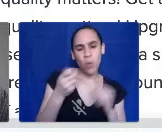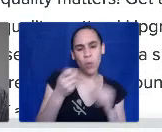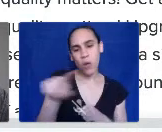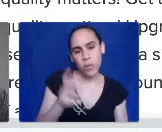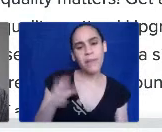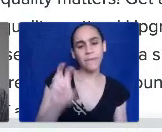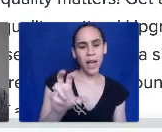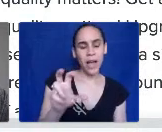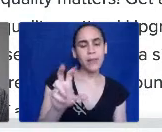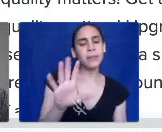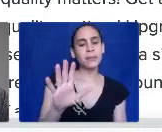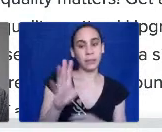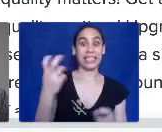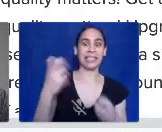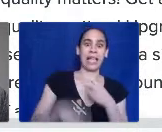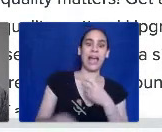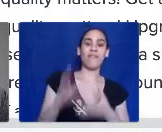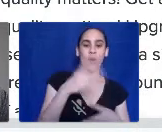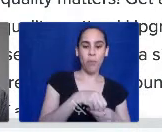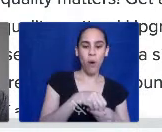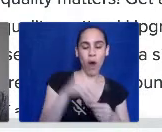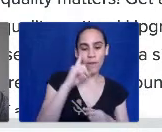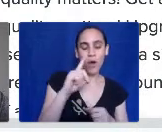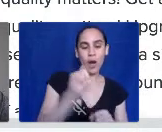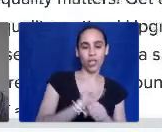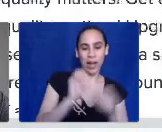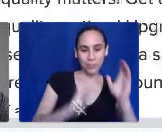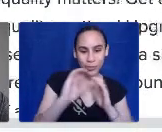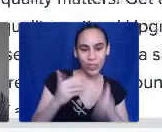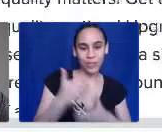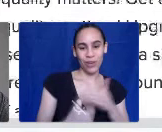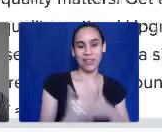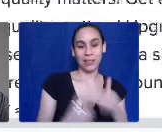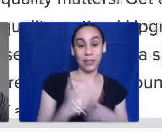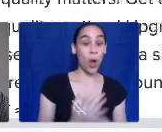difficult part about the job search process right one of the hints though with interviews